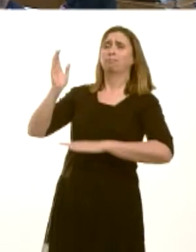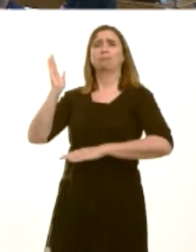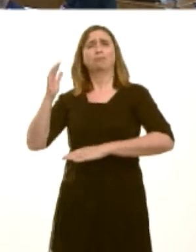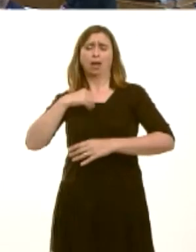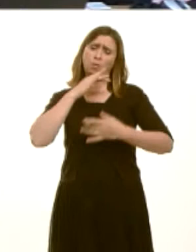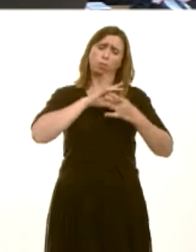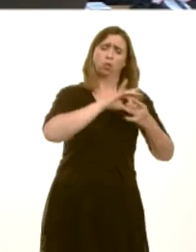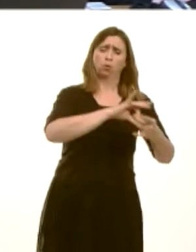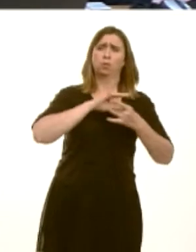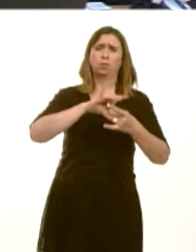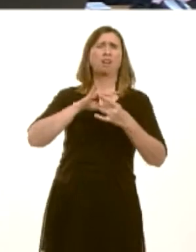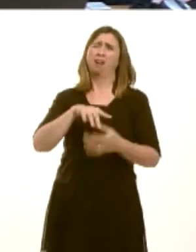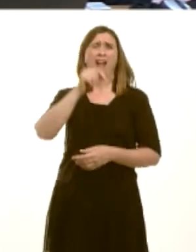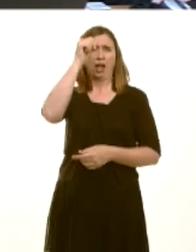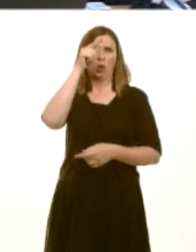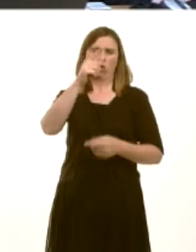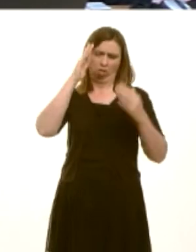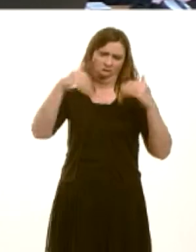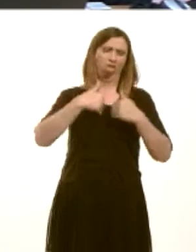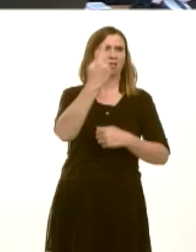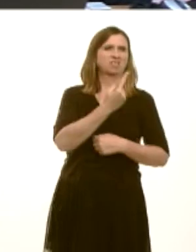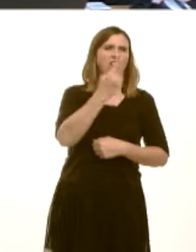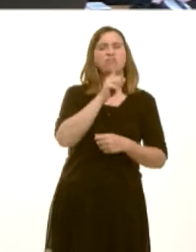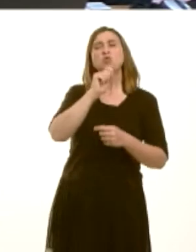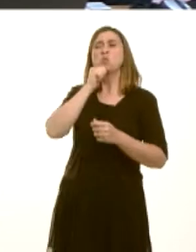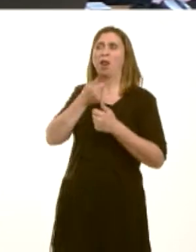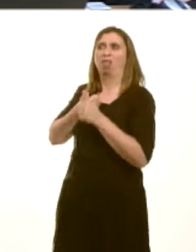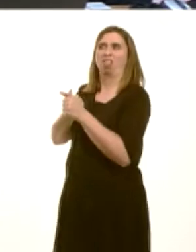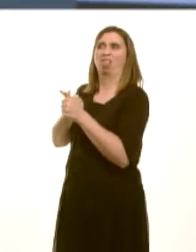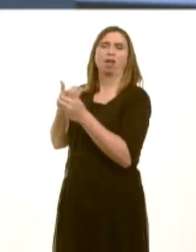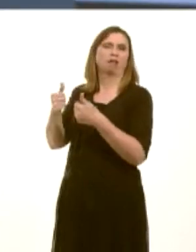The reality is, she will work for herself and sheís more than happy to work with the